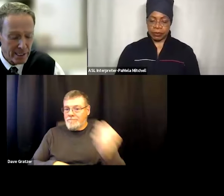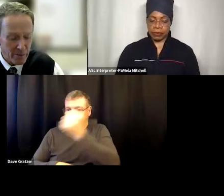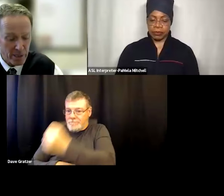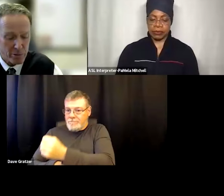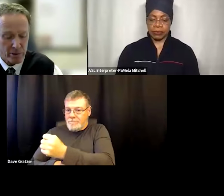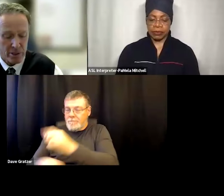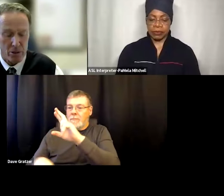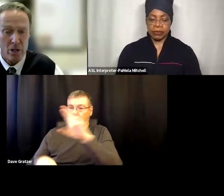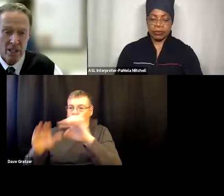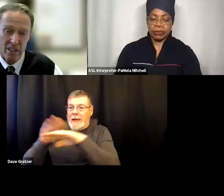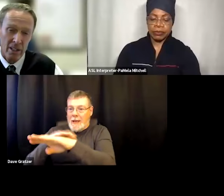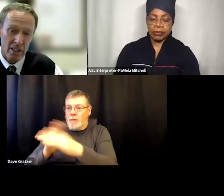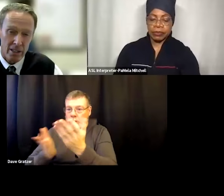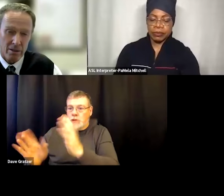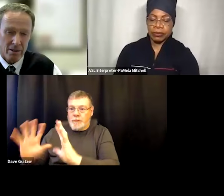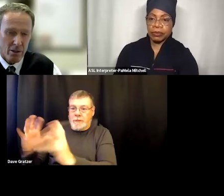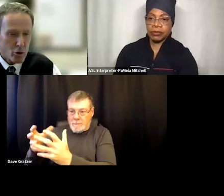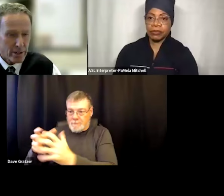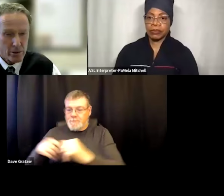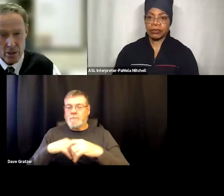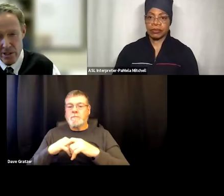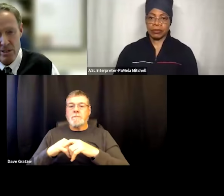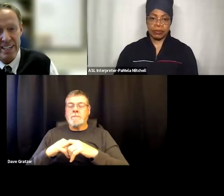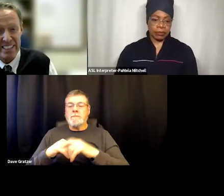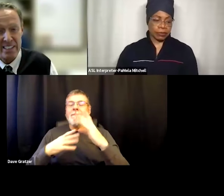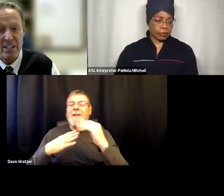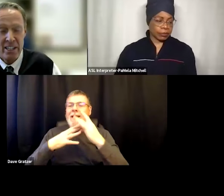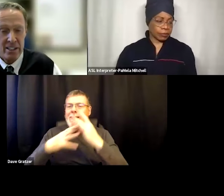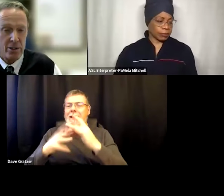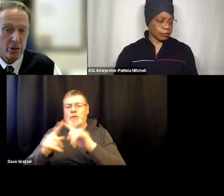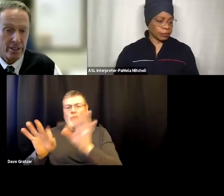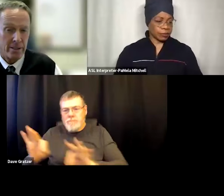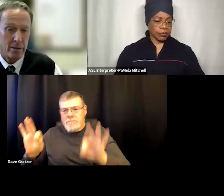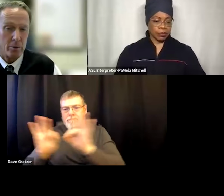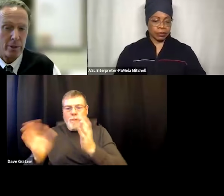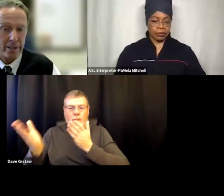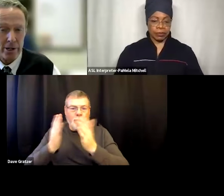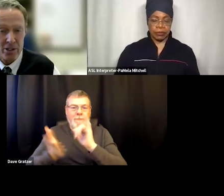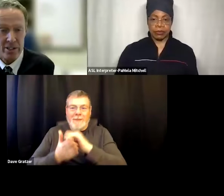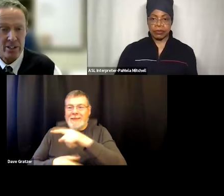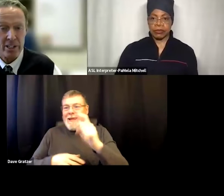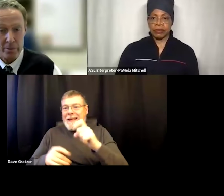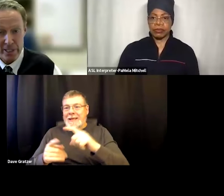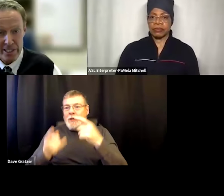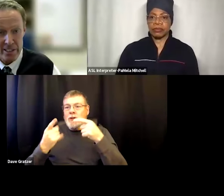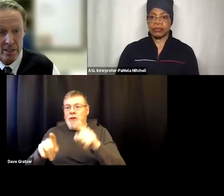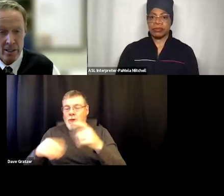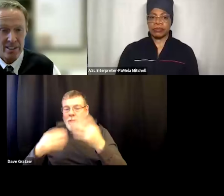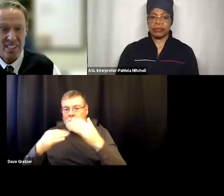and to link people to critical services they need during reintegration to the community.